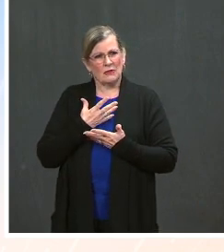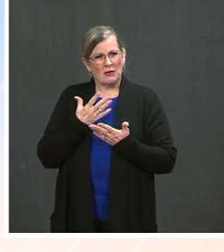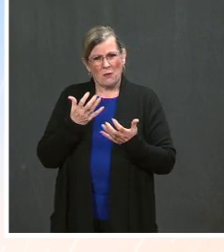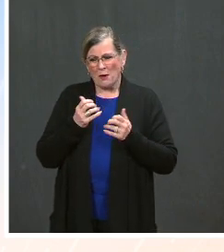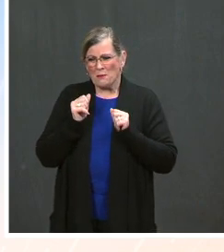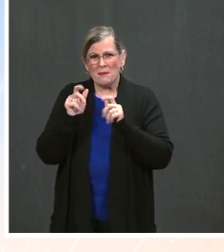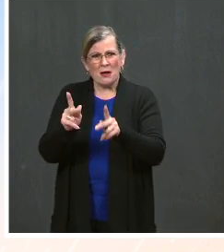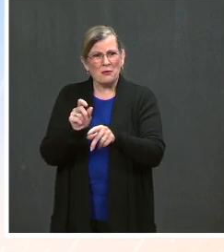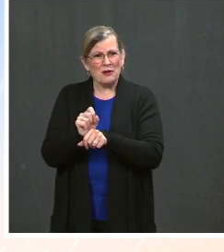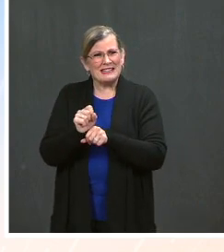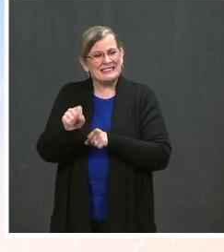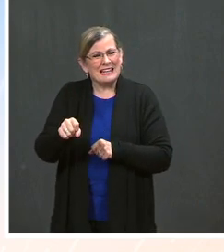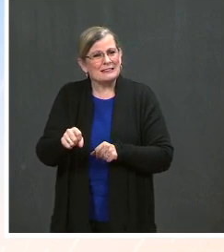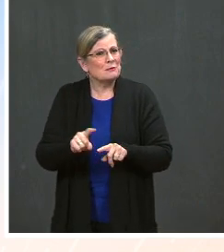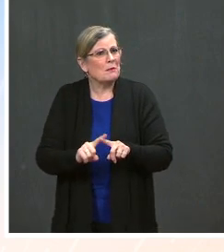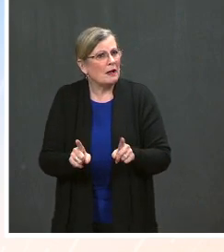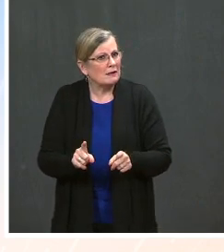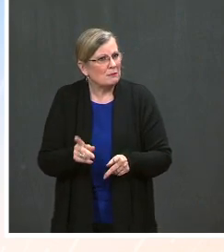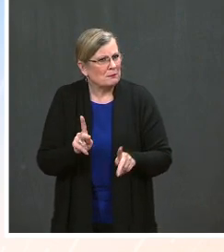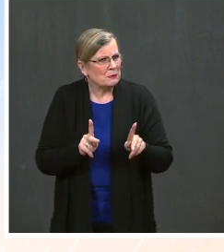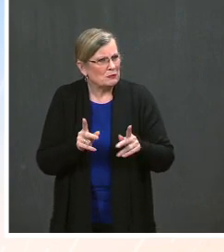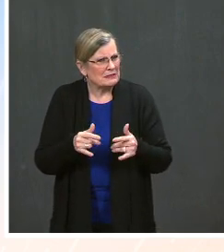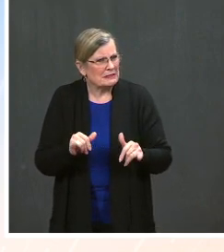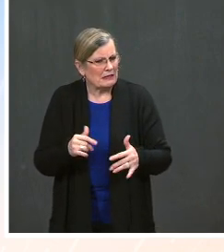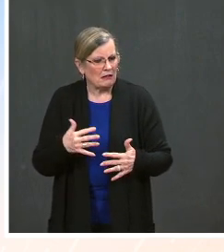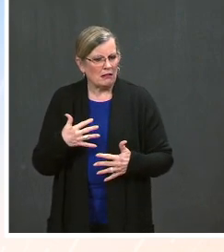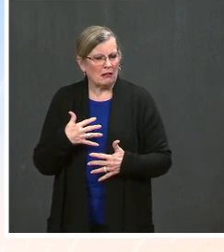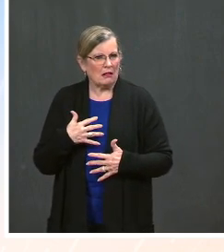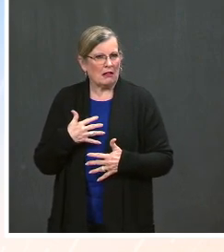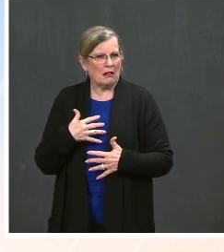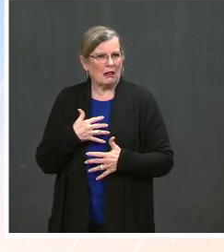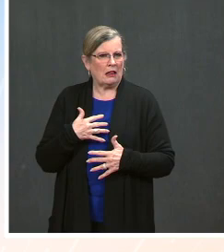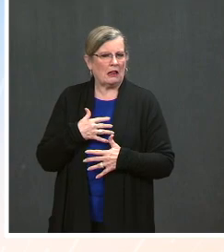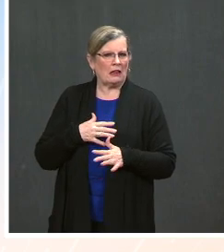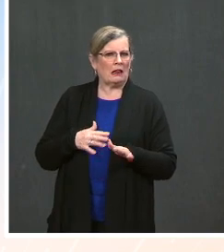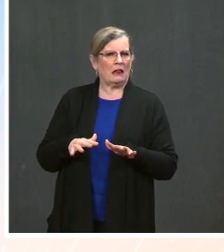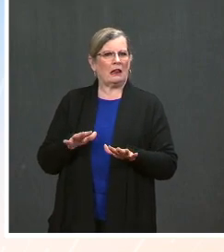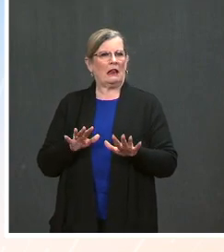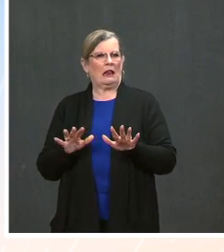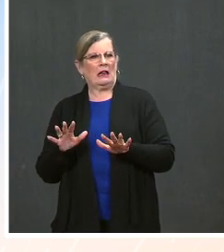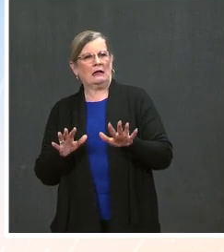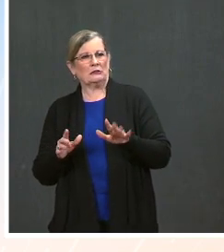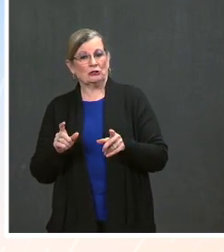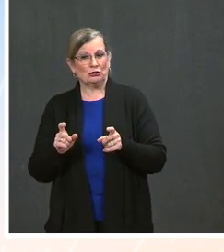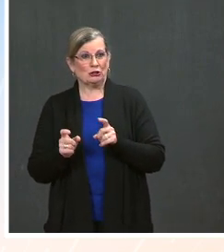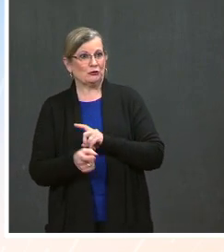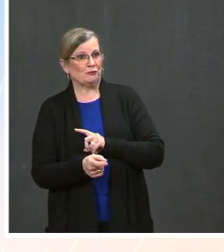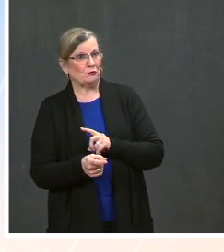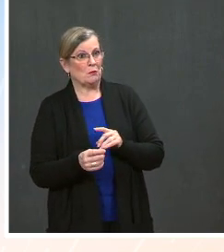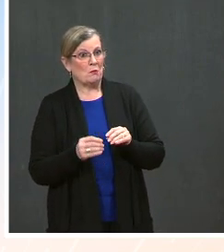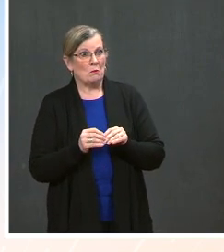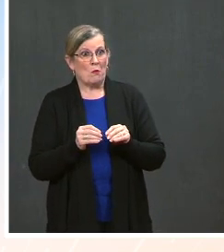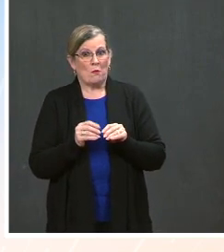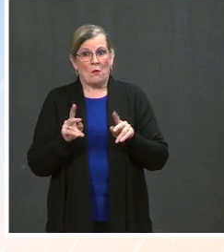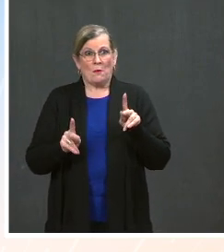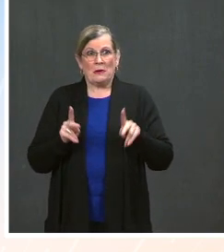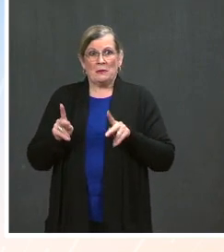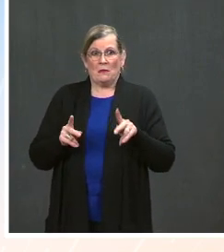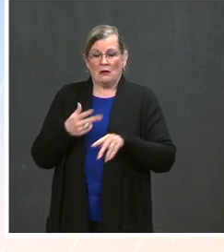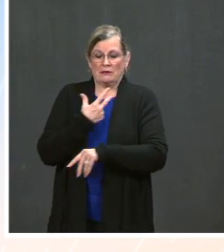I think -- I think that that will shift and change. I think as people get vaccinated, as more and more people continue to get vaccinated, I think you'll see more and more people